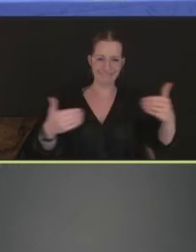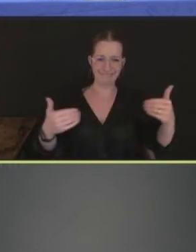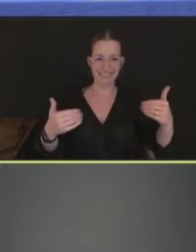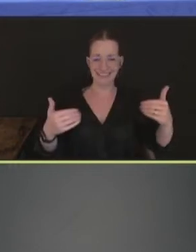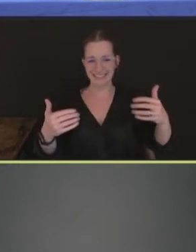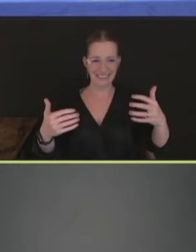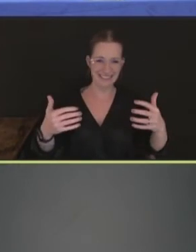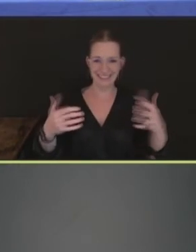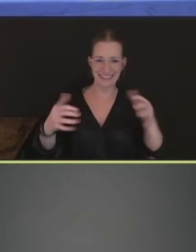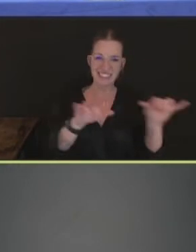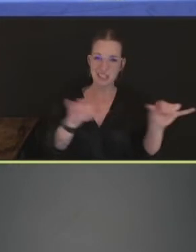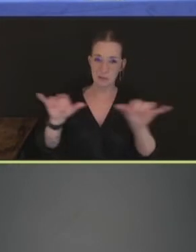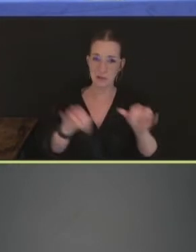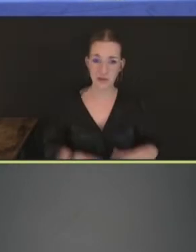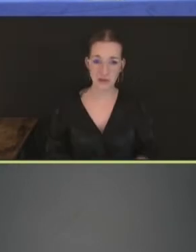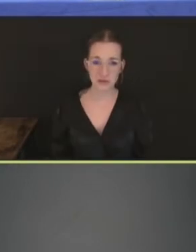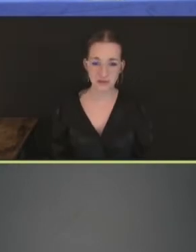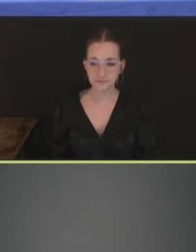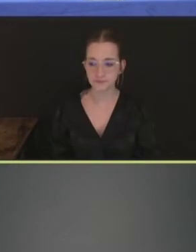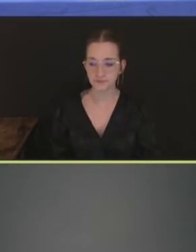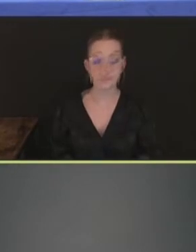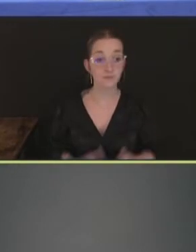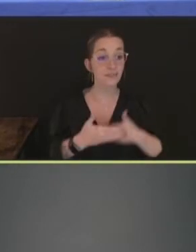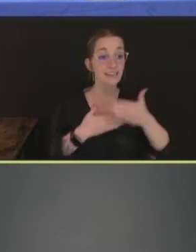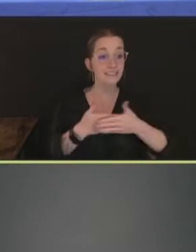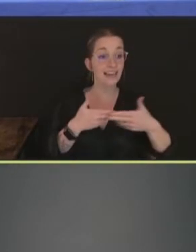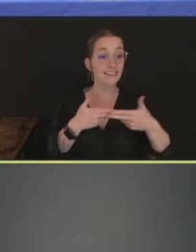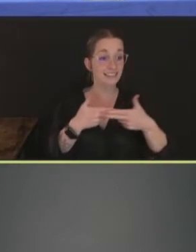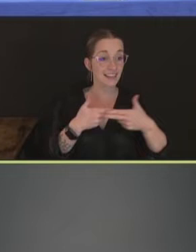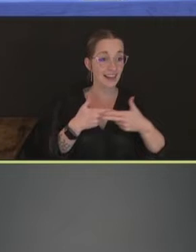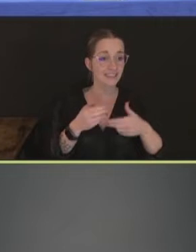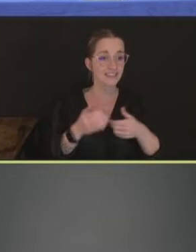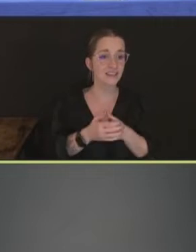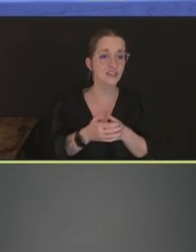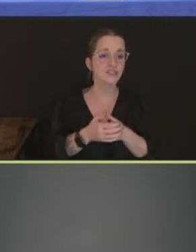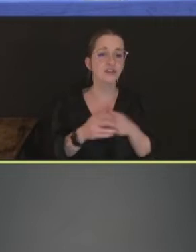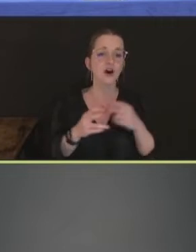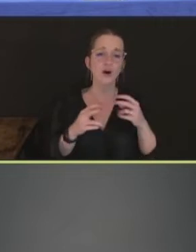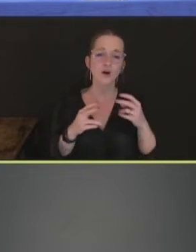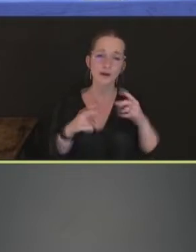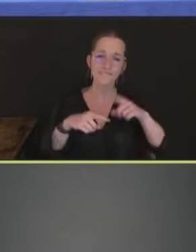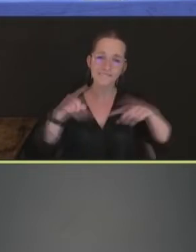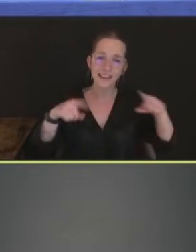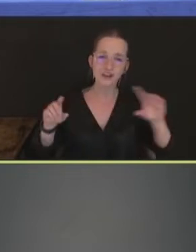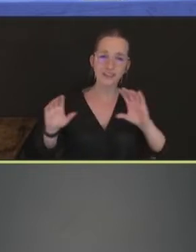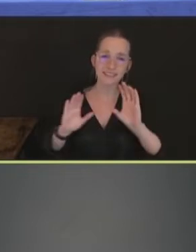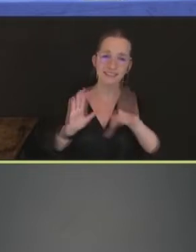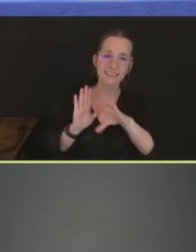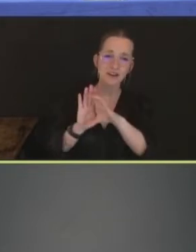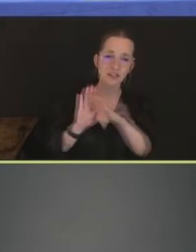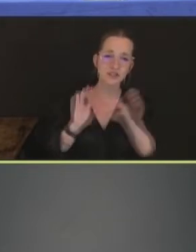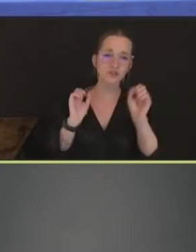So, there are various characteristics that you could explain of Alzheimer's by the embryologic